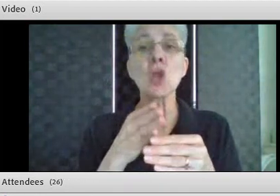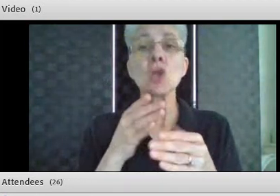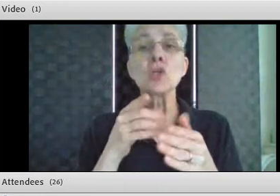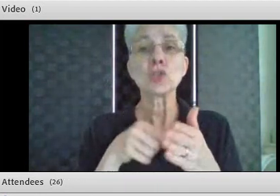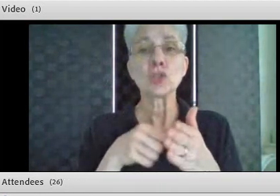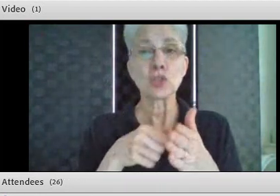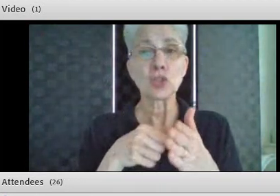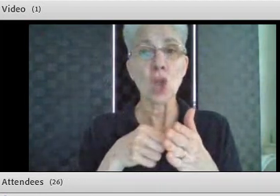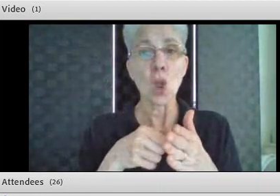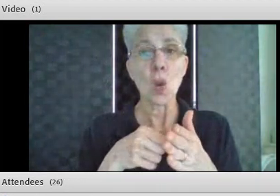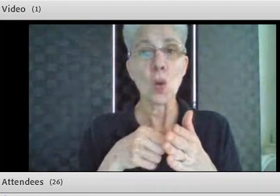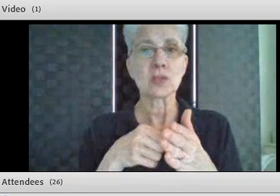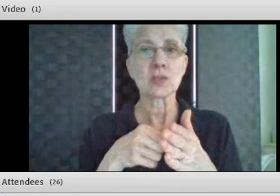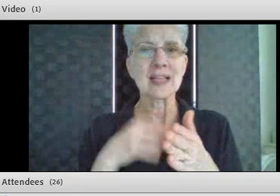and a couple different instruments.